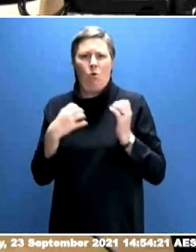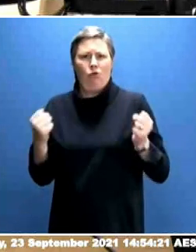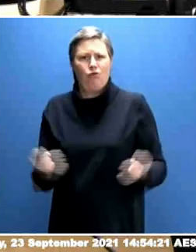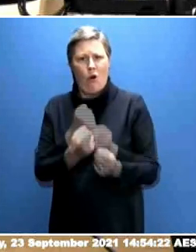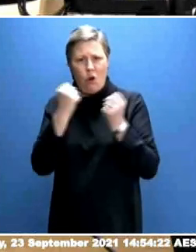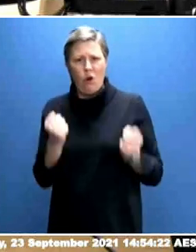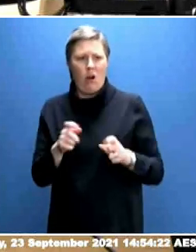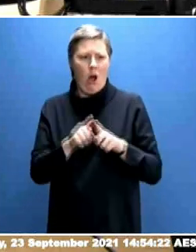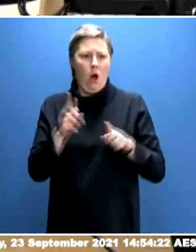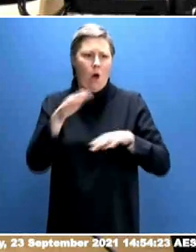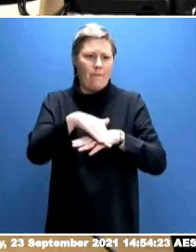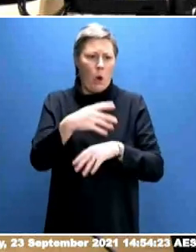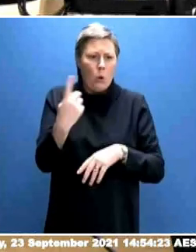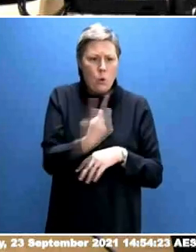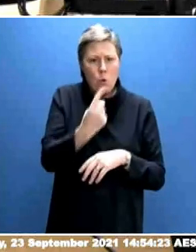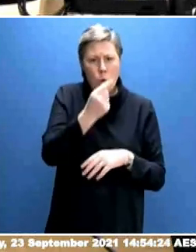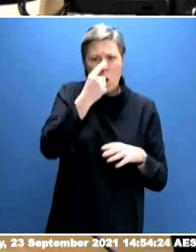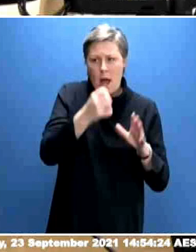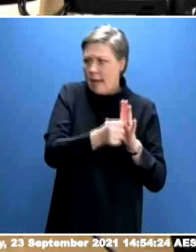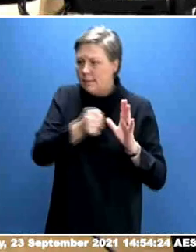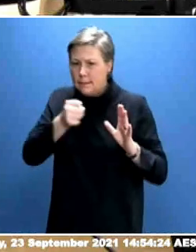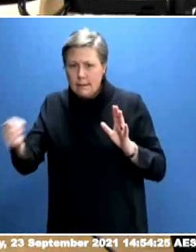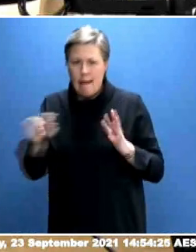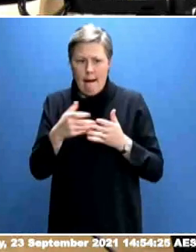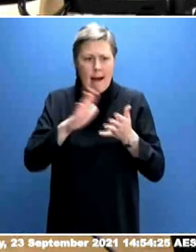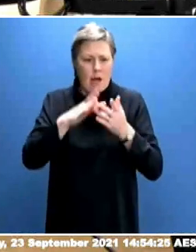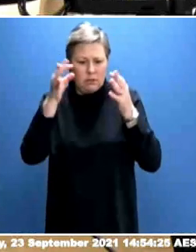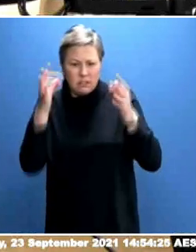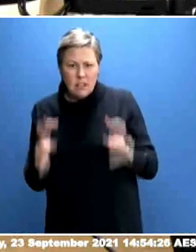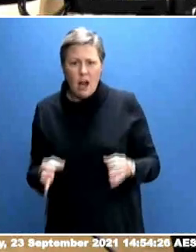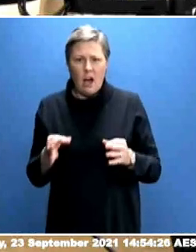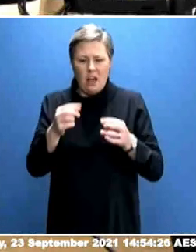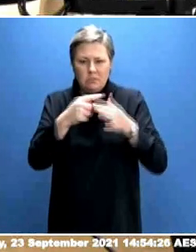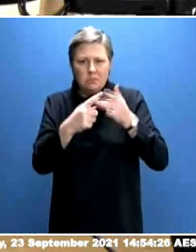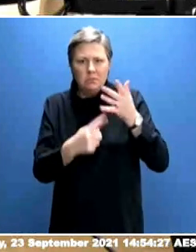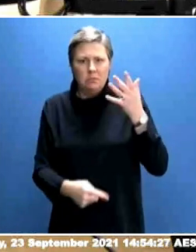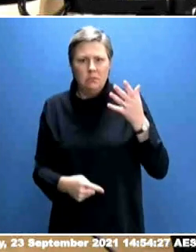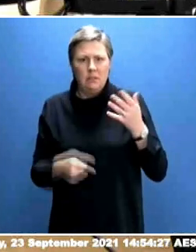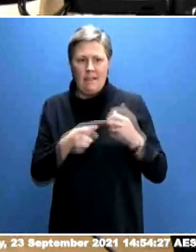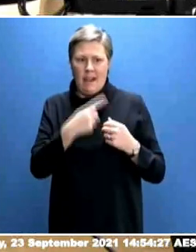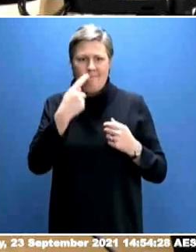criteria and other important features of the workings of the Safe House? Yes.